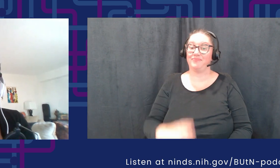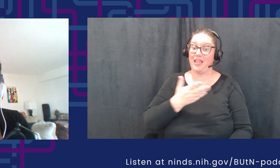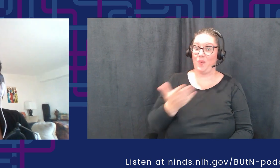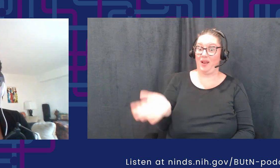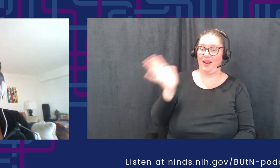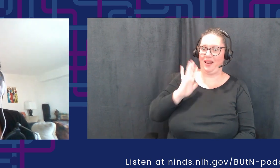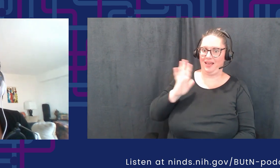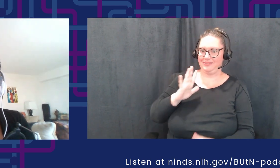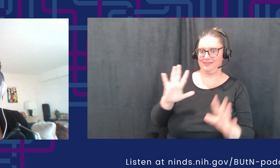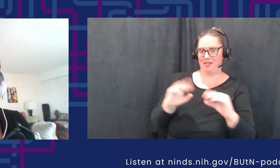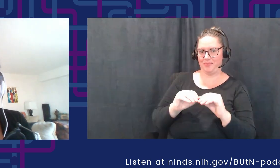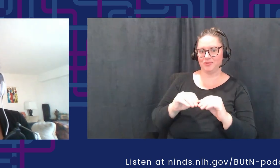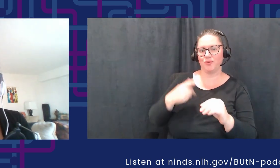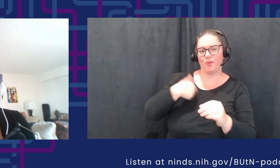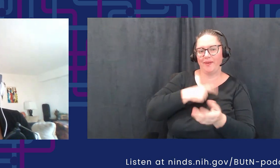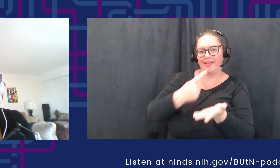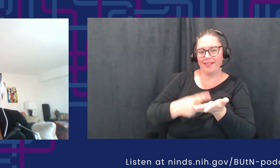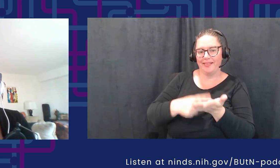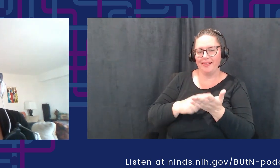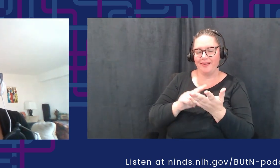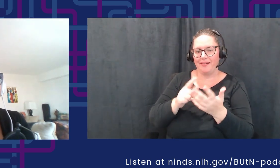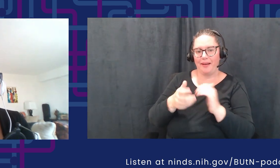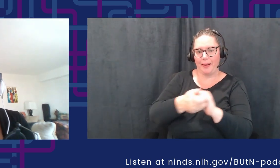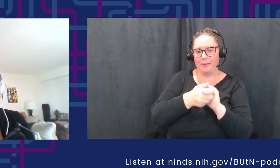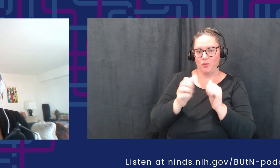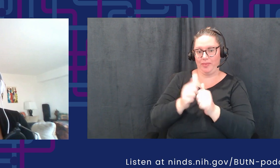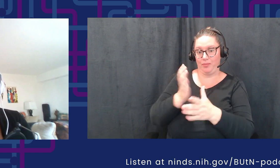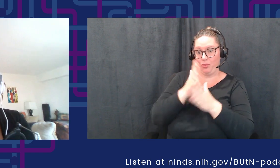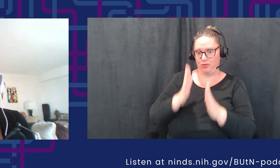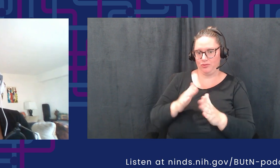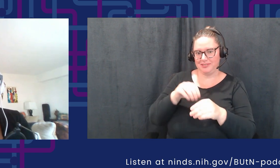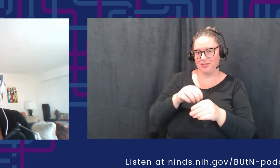Marguerite Matthews: In our last episode, we discussed collaborating with partners in research.